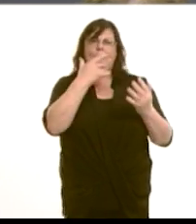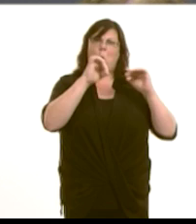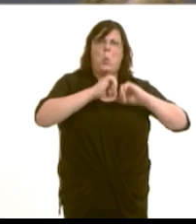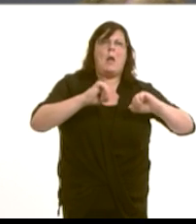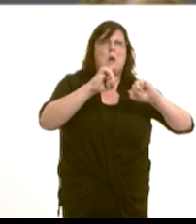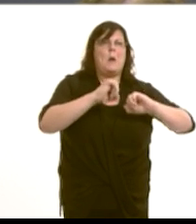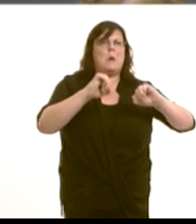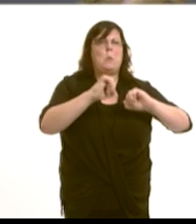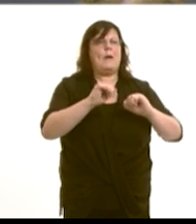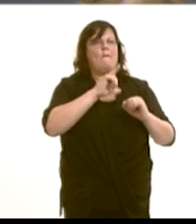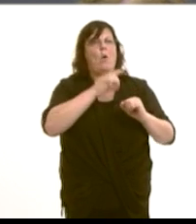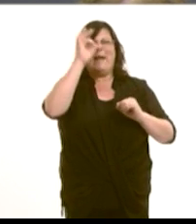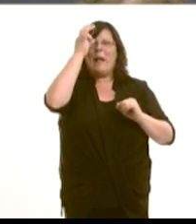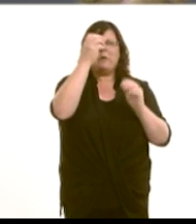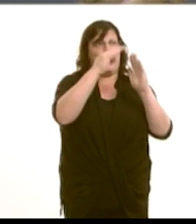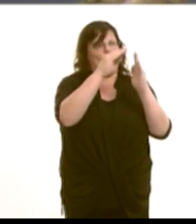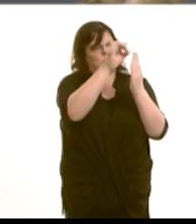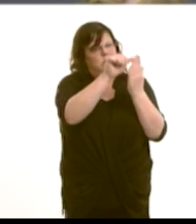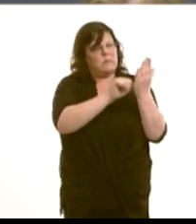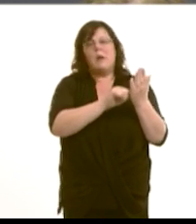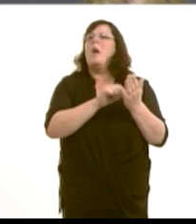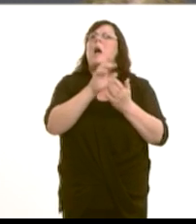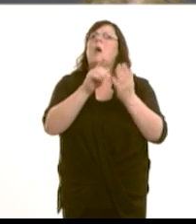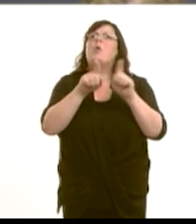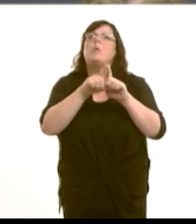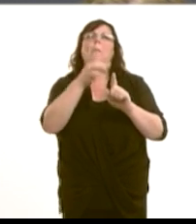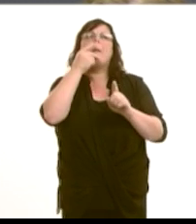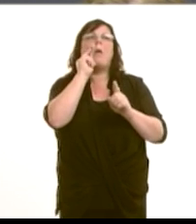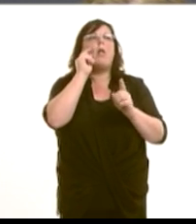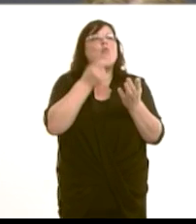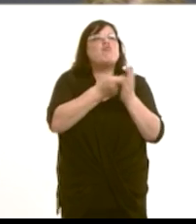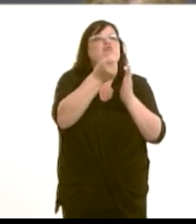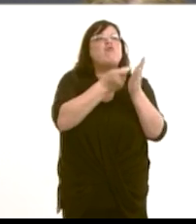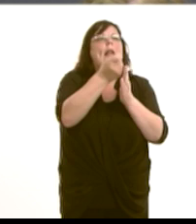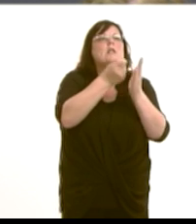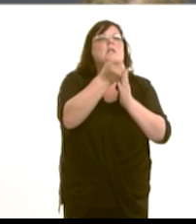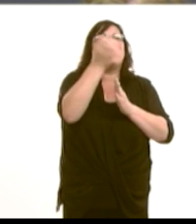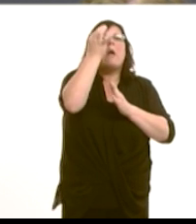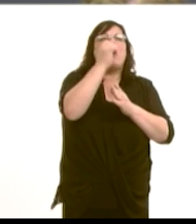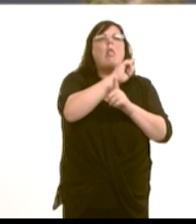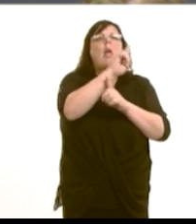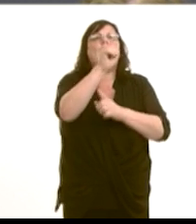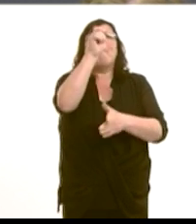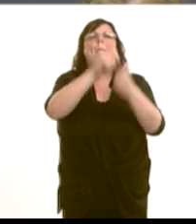I also want to stress the importance of ending the right to buy so that councils are able to build again without the fear that those houses will be sold very, very quickly.